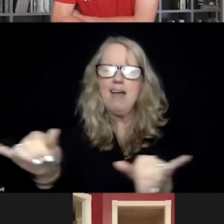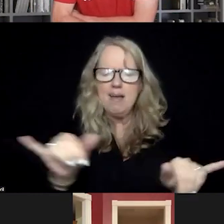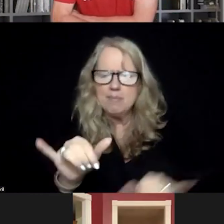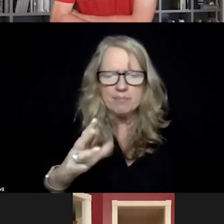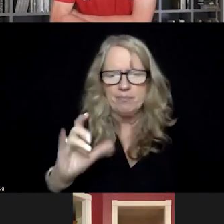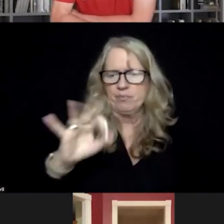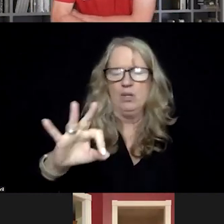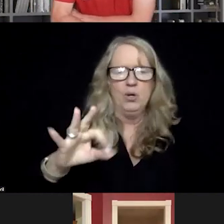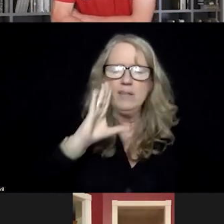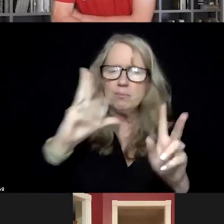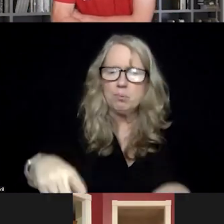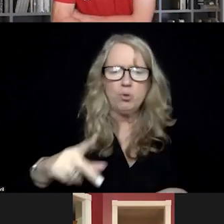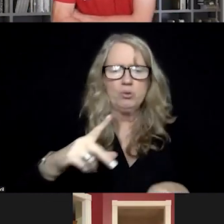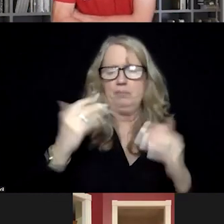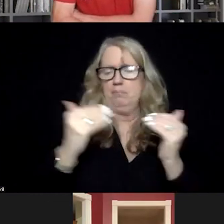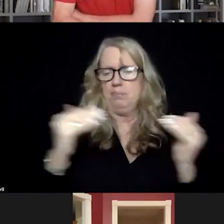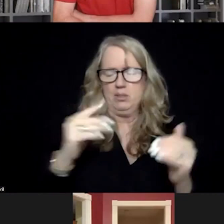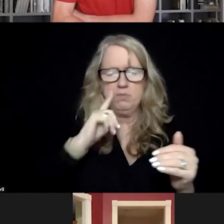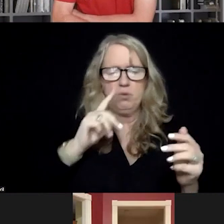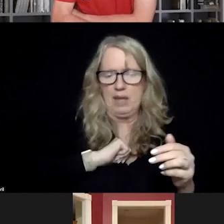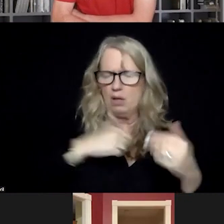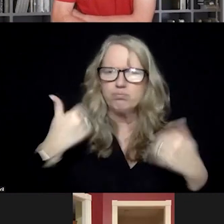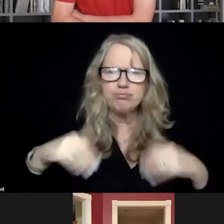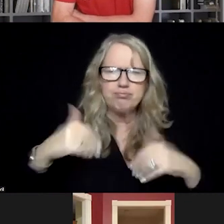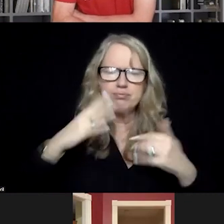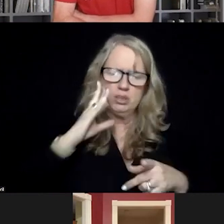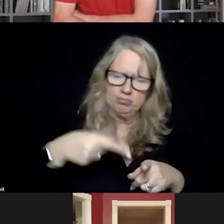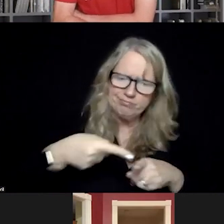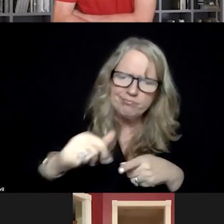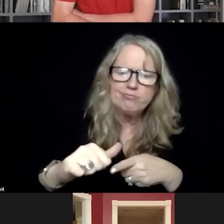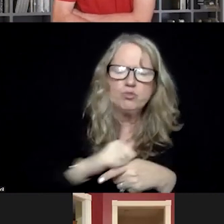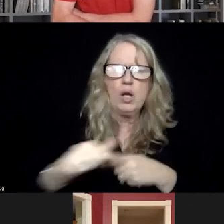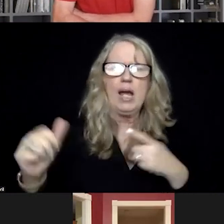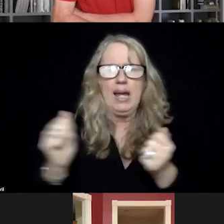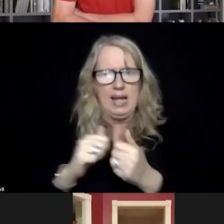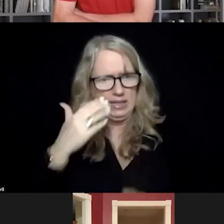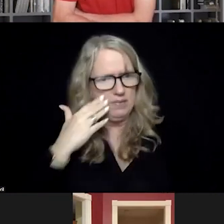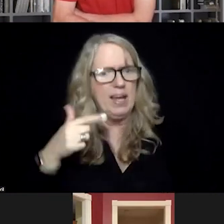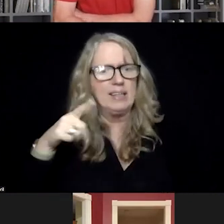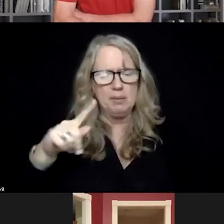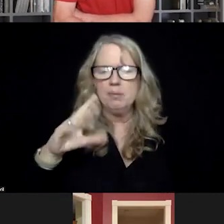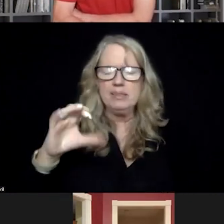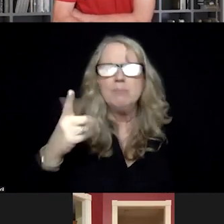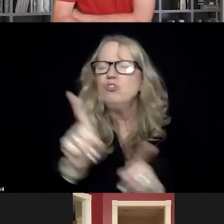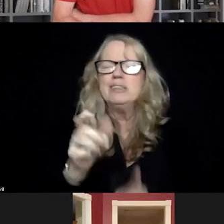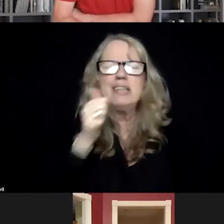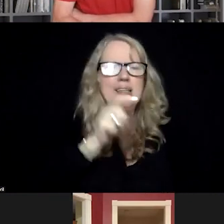SOMEONE WHO IS HIGHLY TRAINED -- JUST LIKE (INDISCERNIBLE) WHO